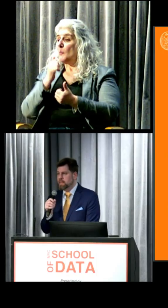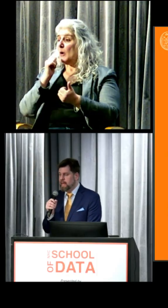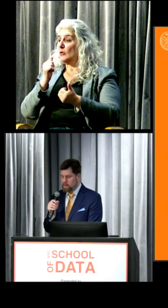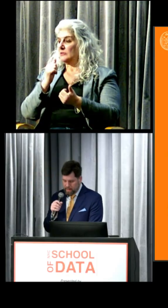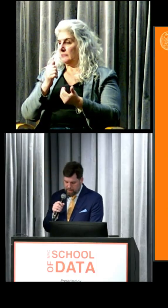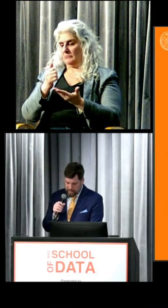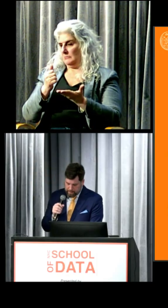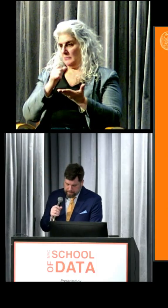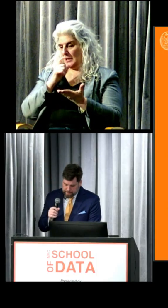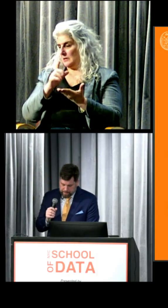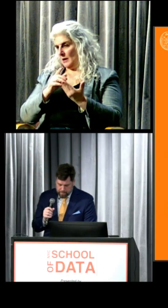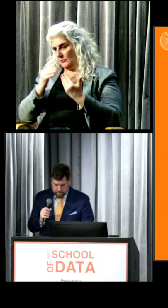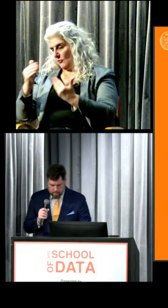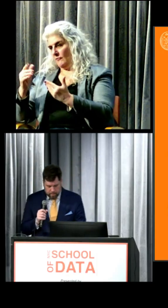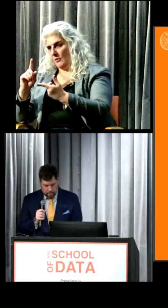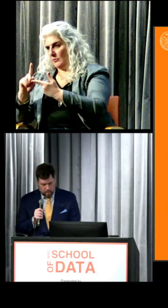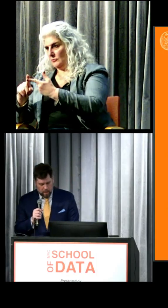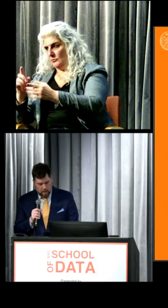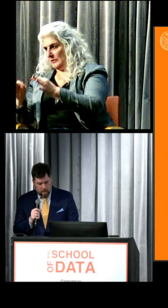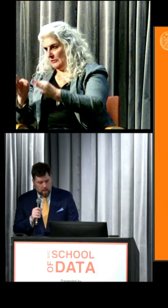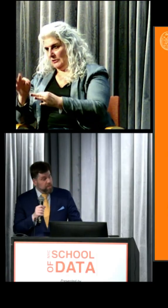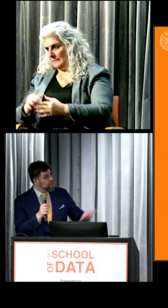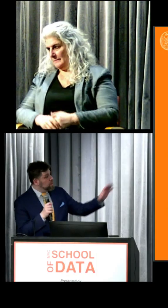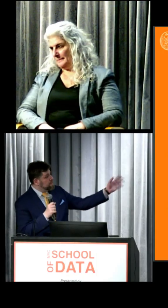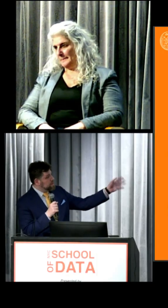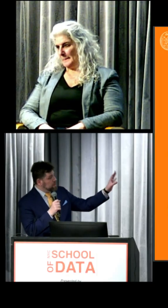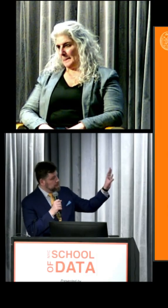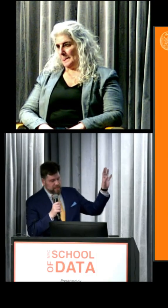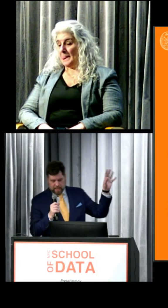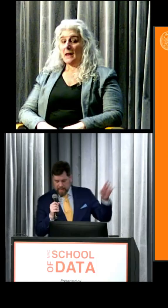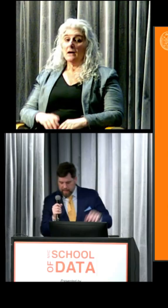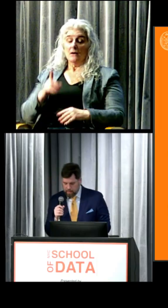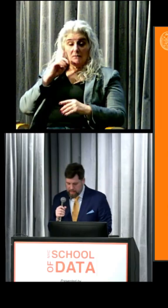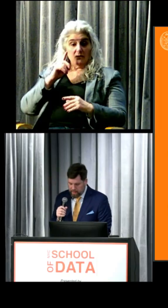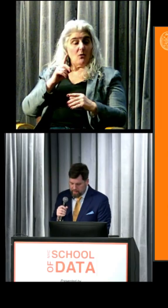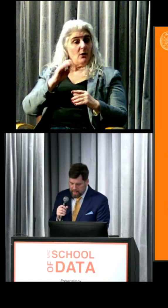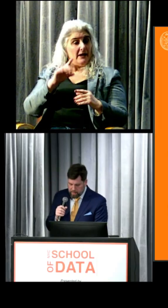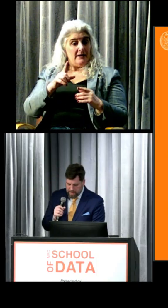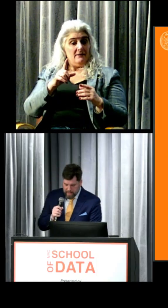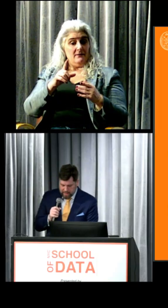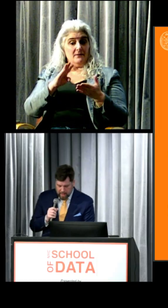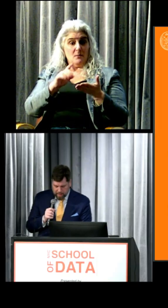Each of those sessions had different setups of the way that the tables would be set up, different